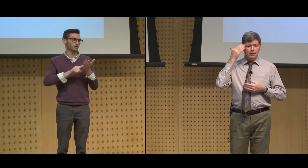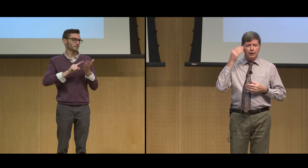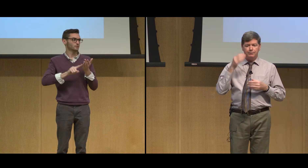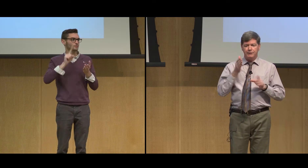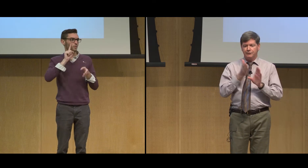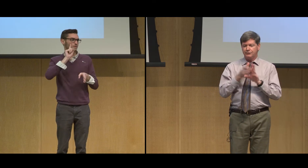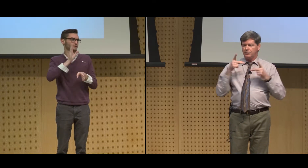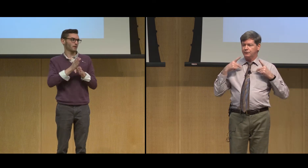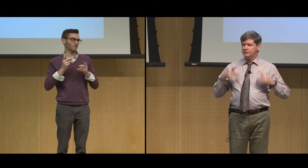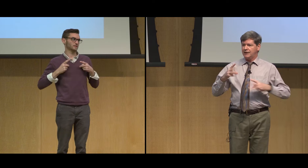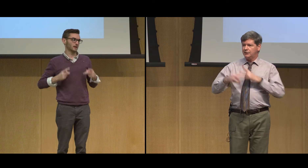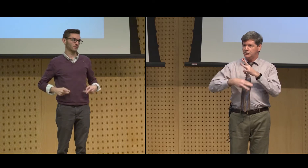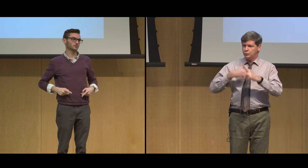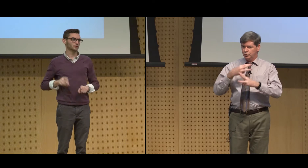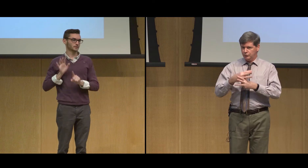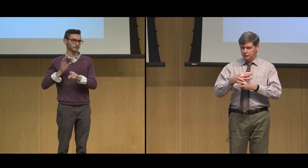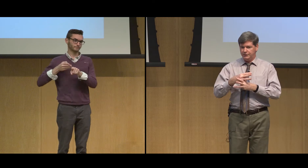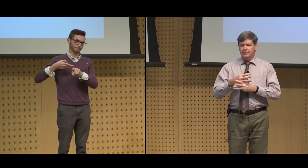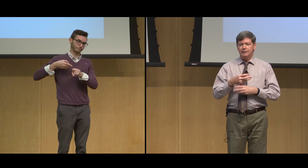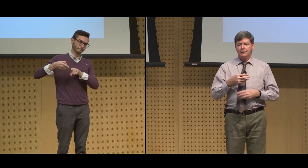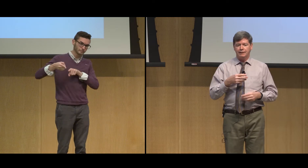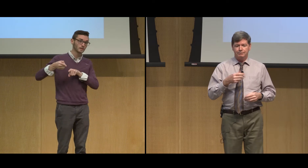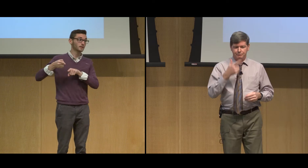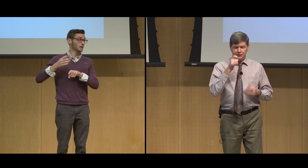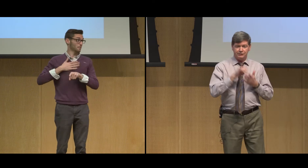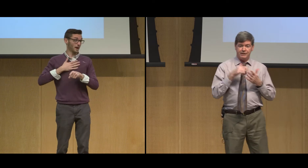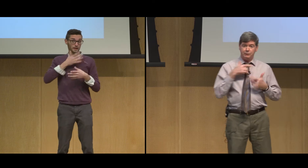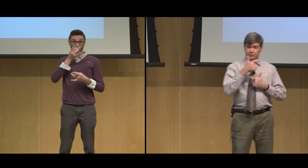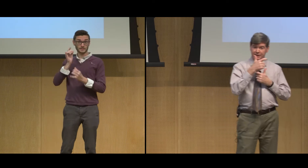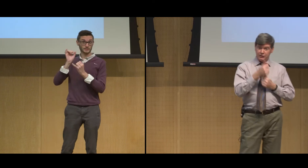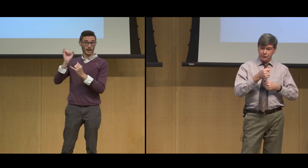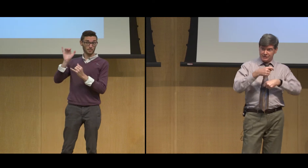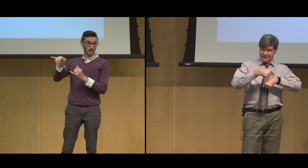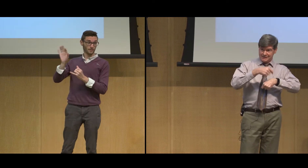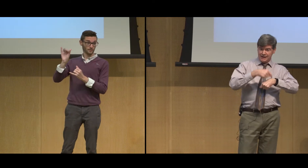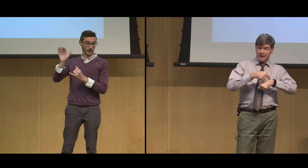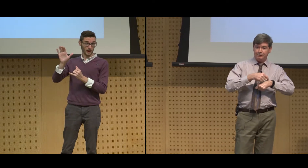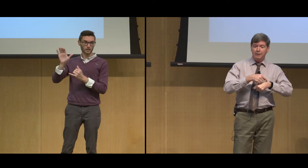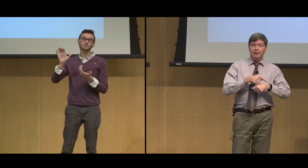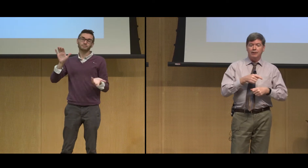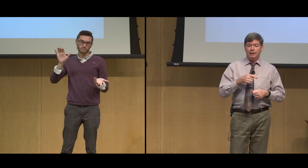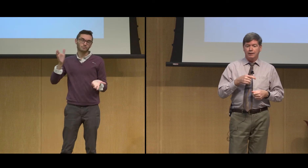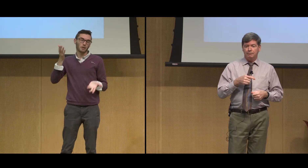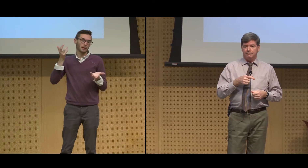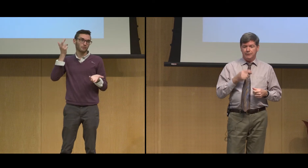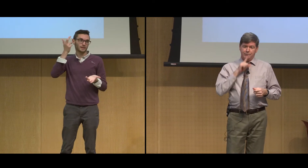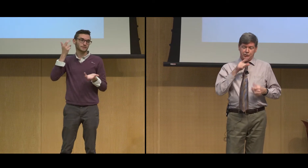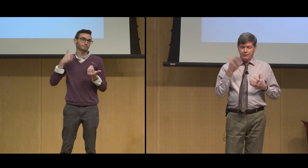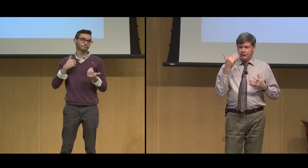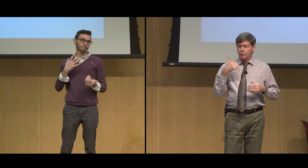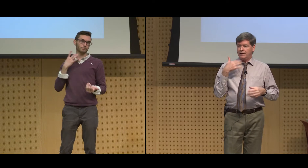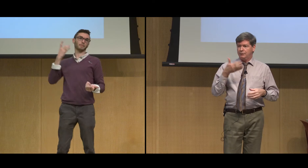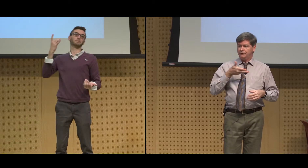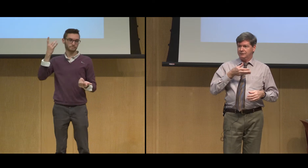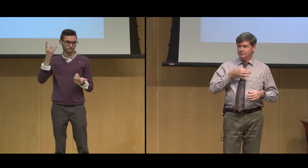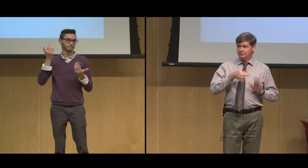who was very well-known in the psychophysiology world. And because that was my interest at the time,